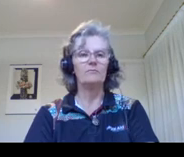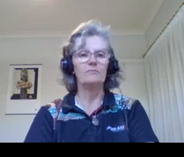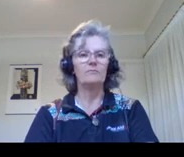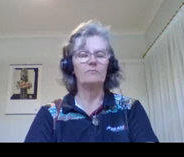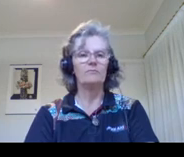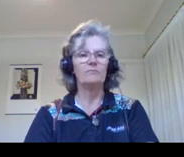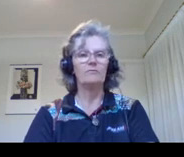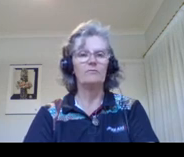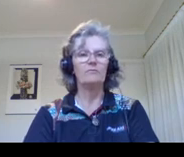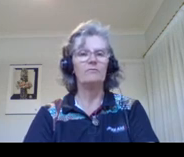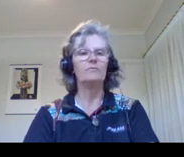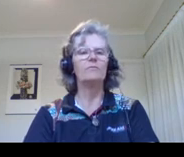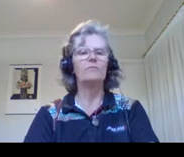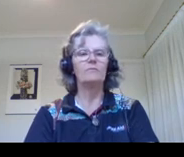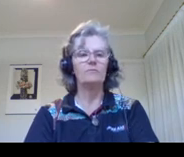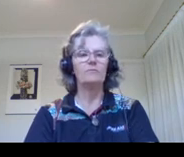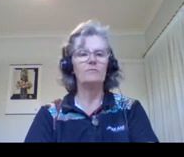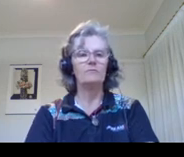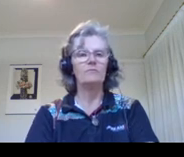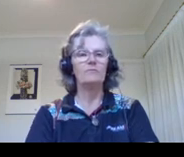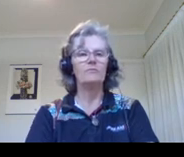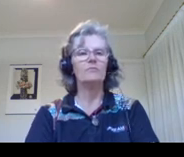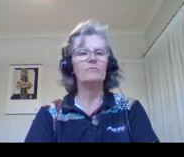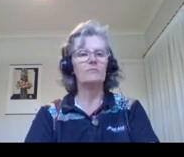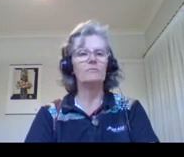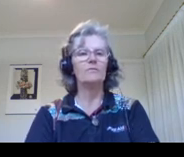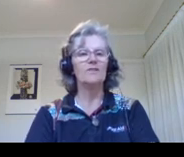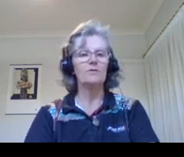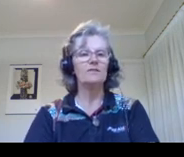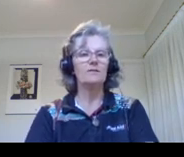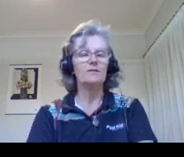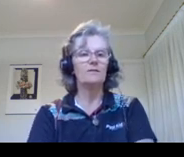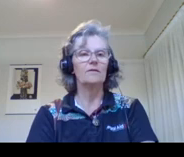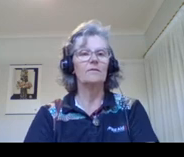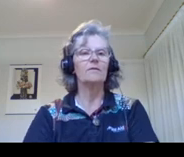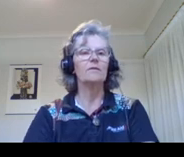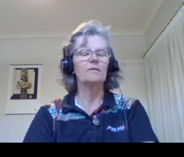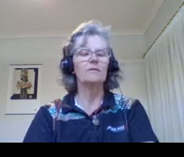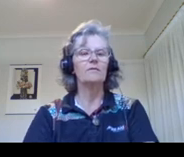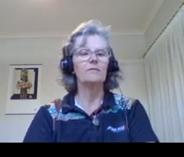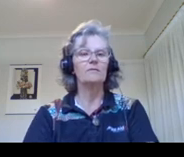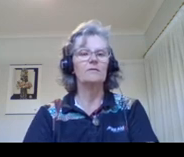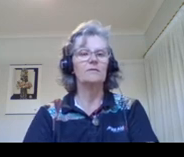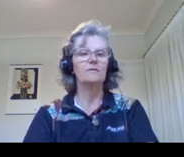evidence and then click complete so if you do have the time we would appreciate it if you report it